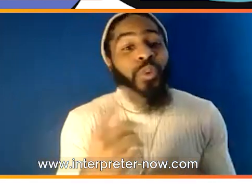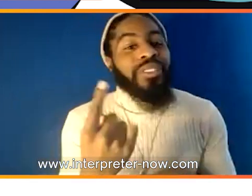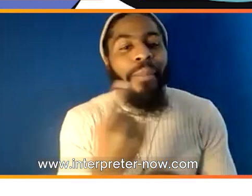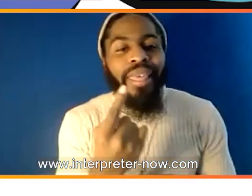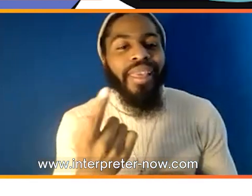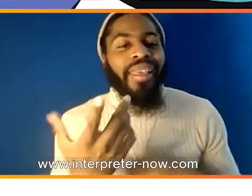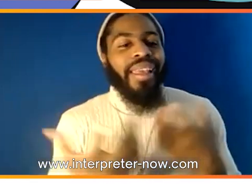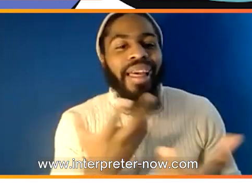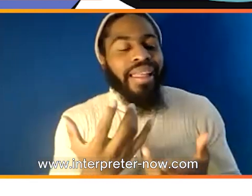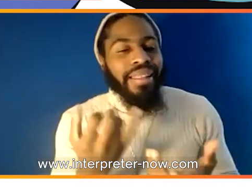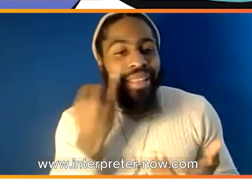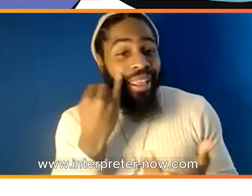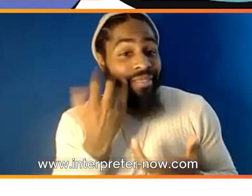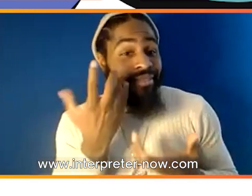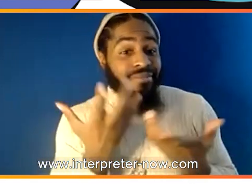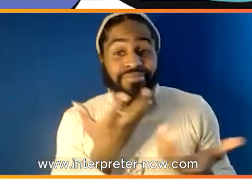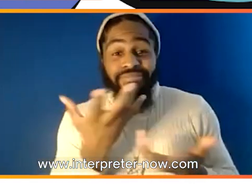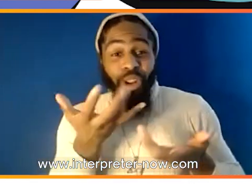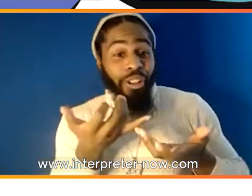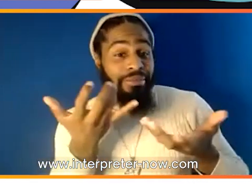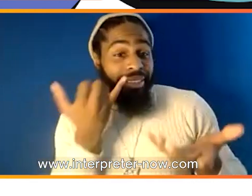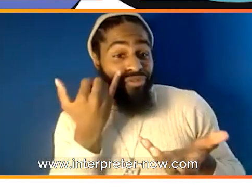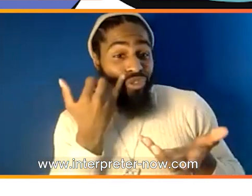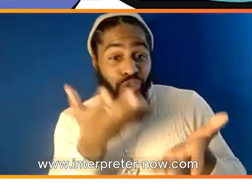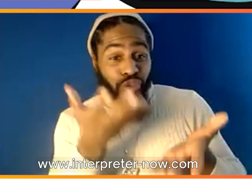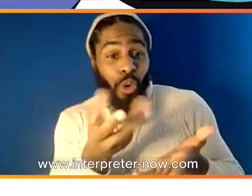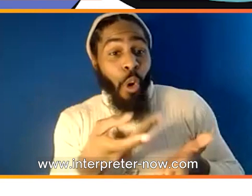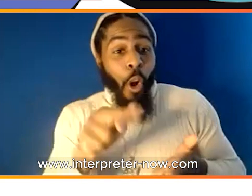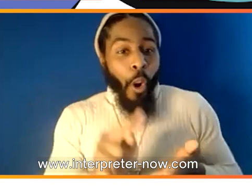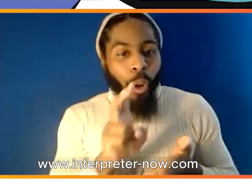All right. Thanks, everybody. Please do take action, do something. If you're on your own